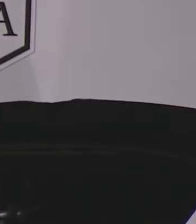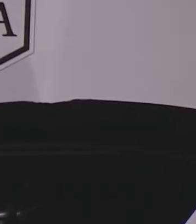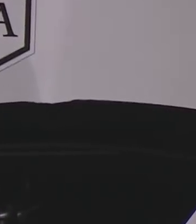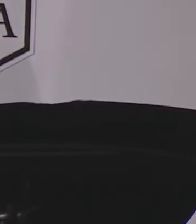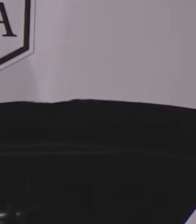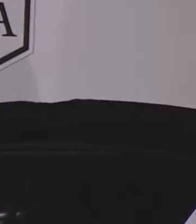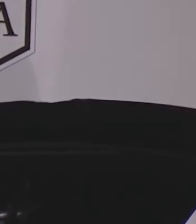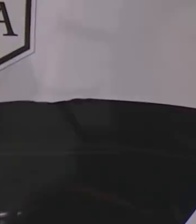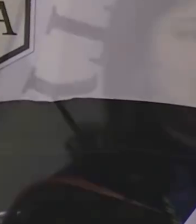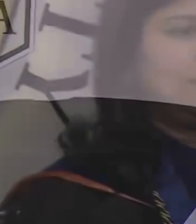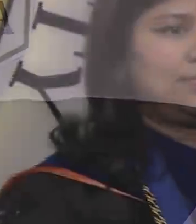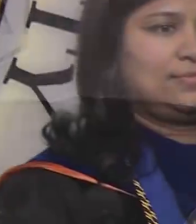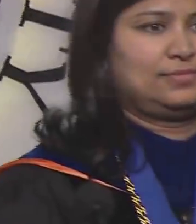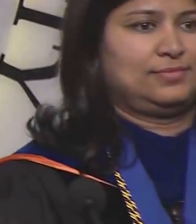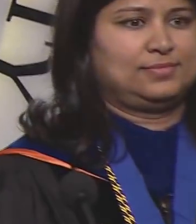OUR ALMA MATER DEAR